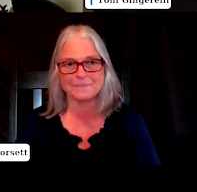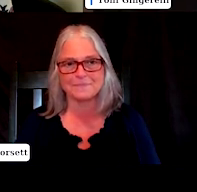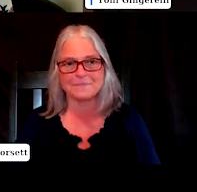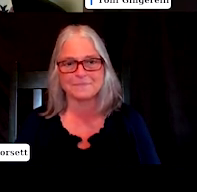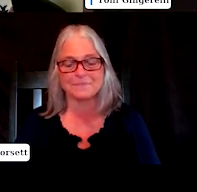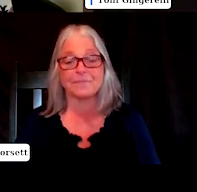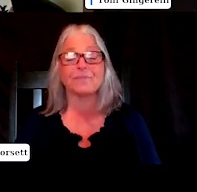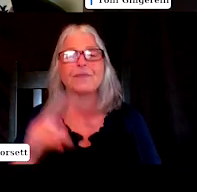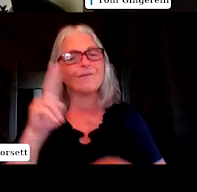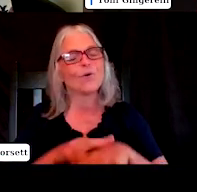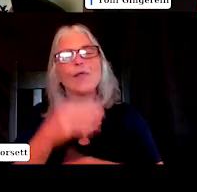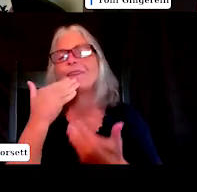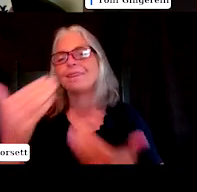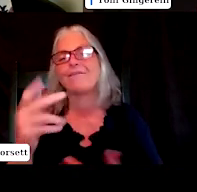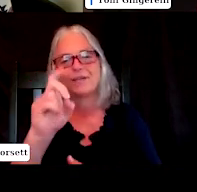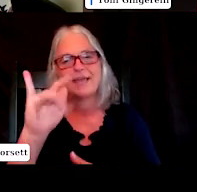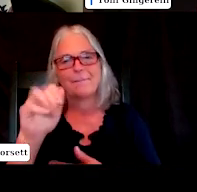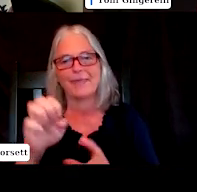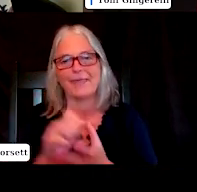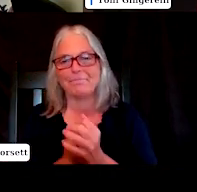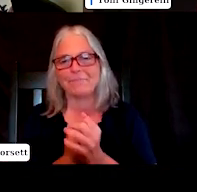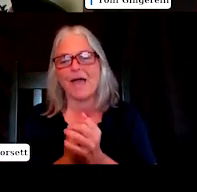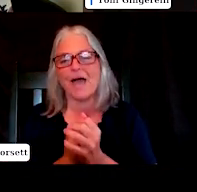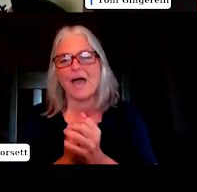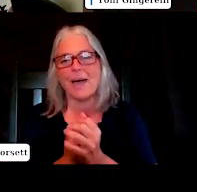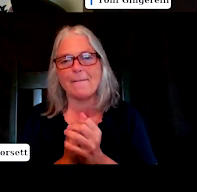Of course. Thank you so much, Debbie.